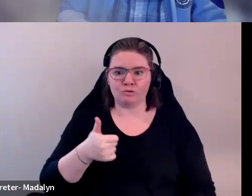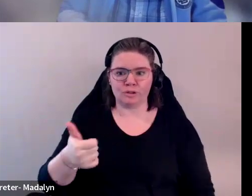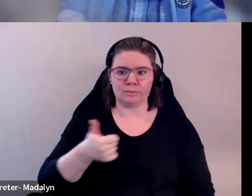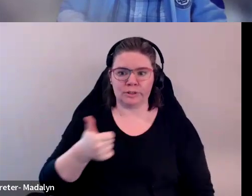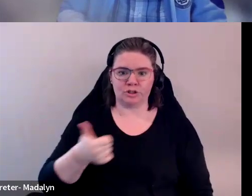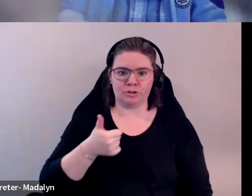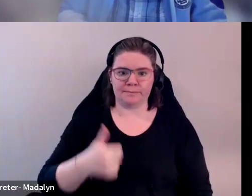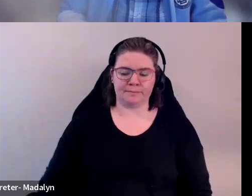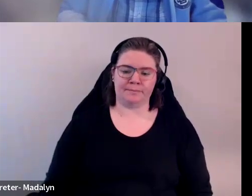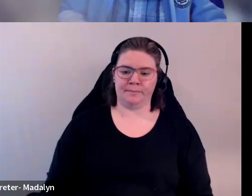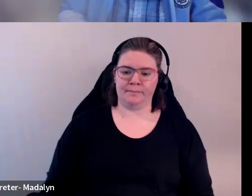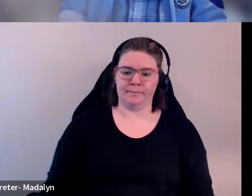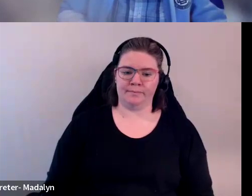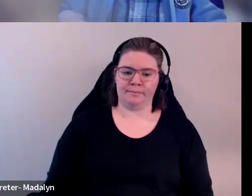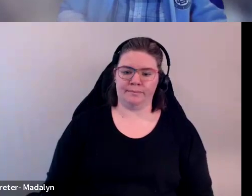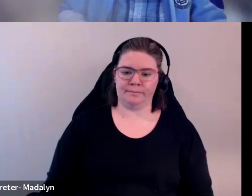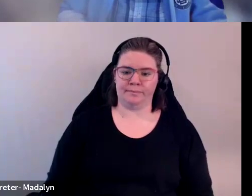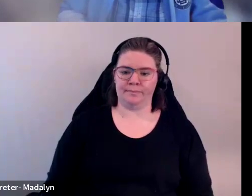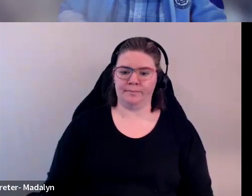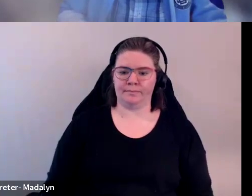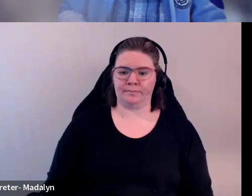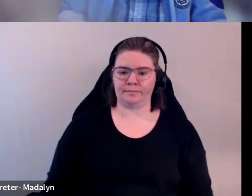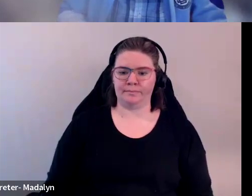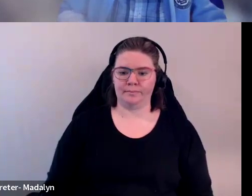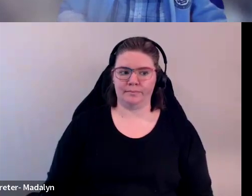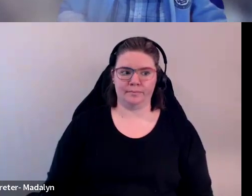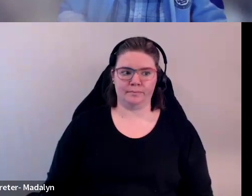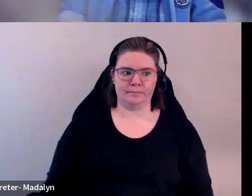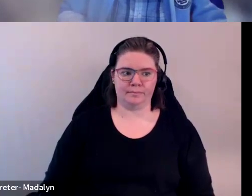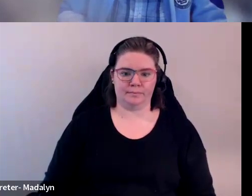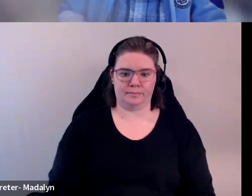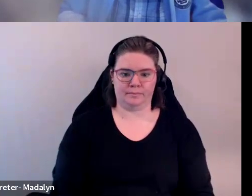Tom Olin: so that's another area where a lot of concern